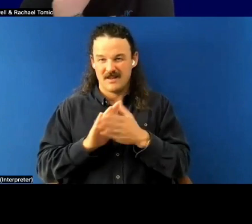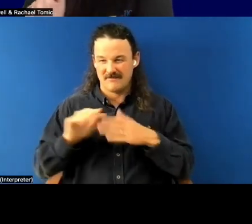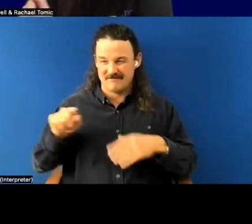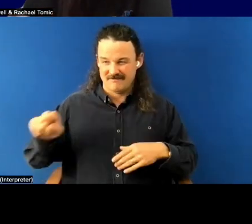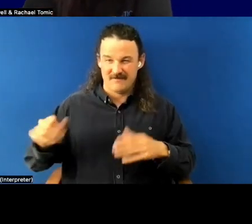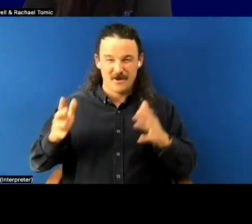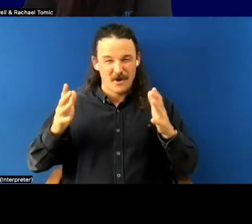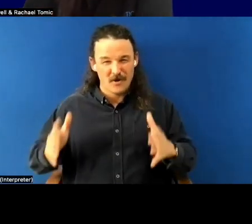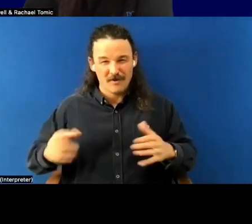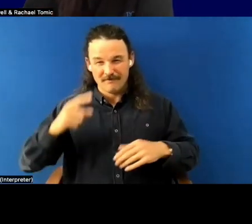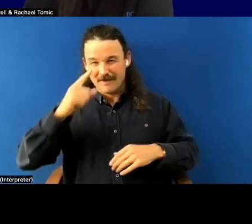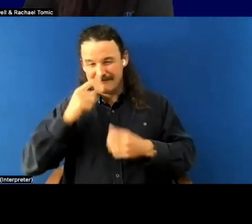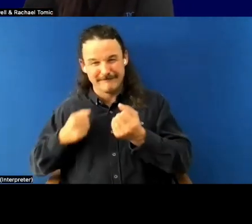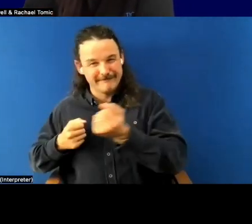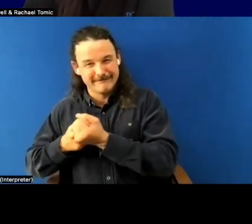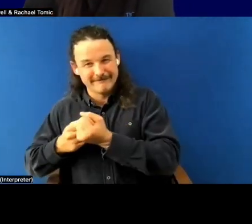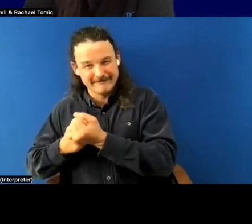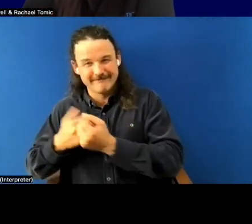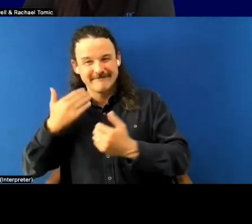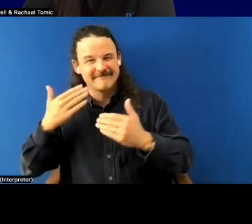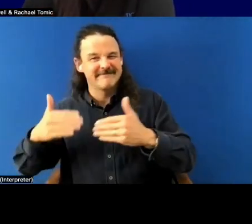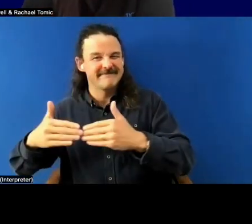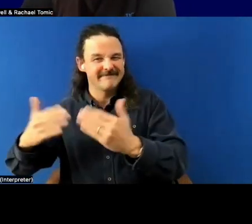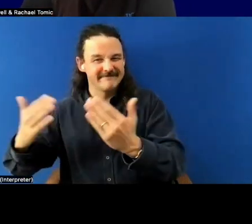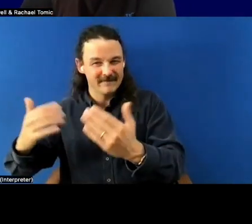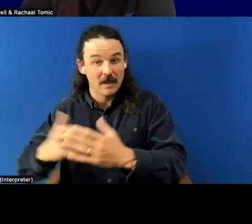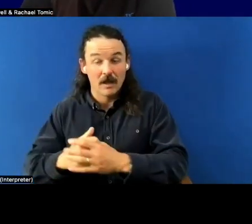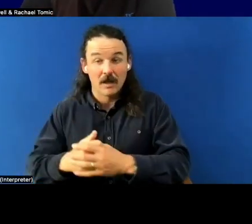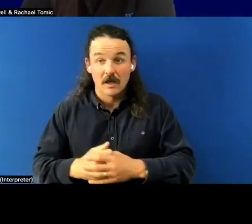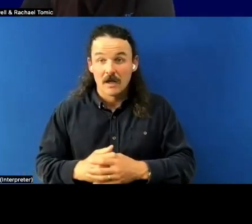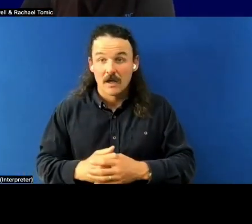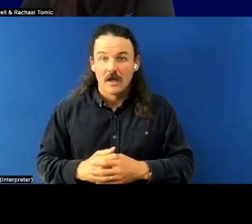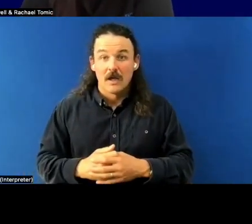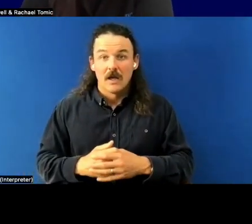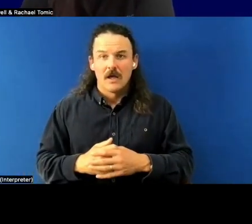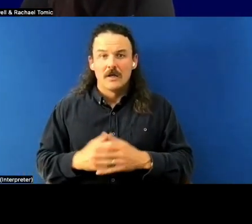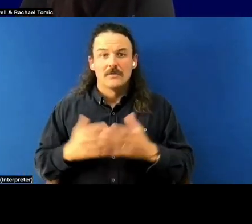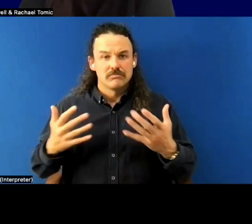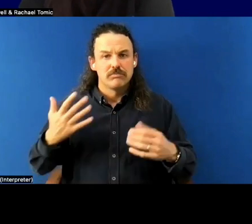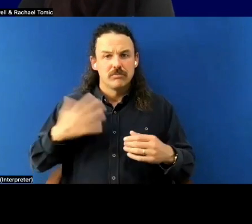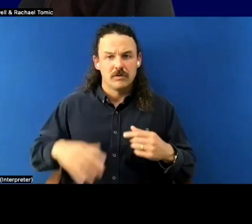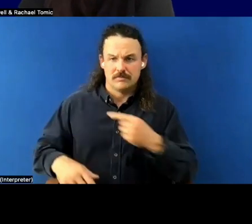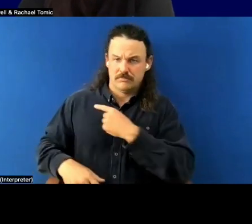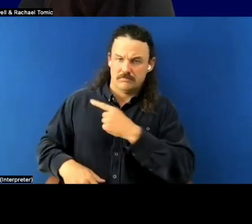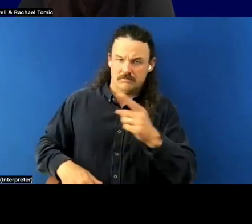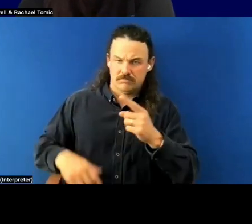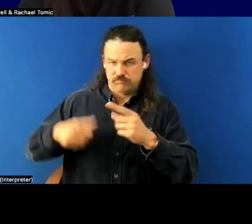people to get to know her best, we completed an individual communication handbook all about